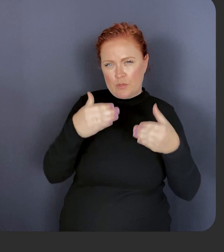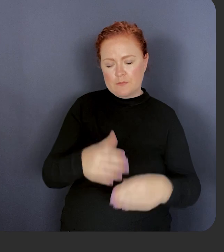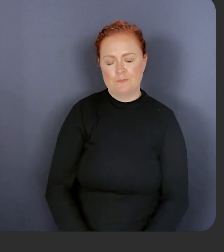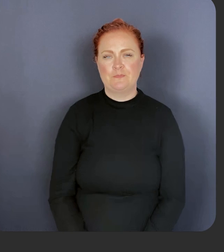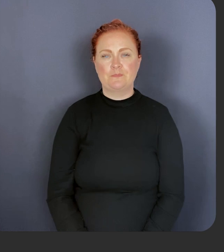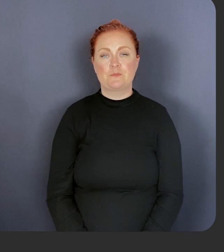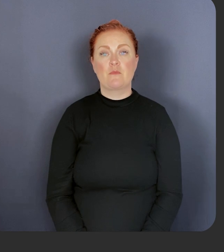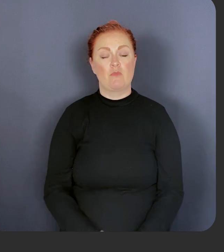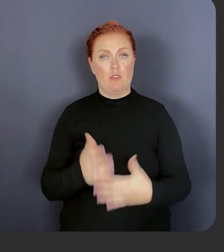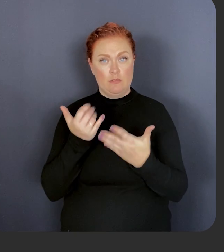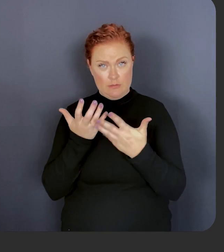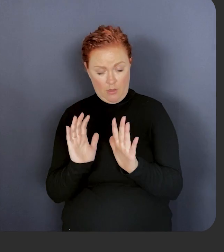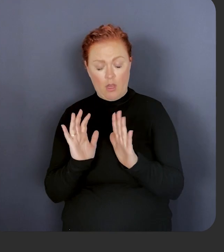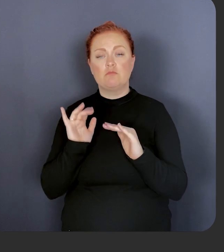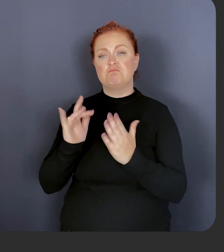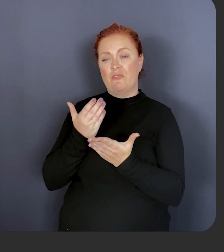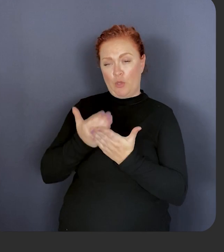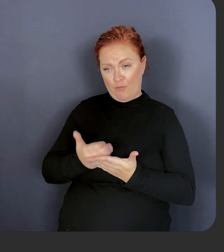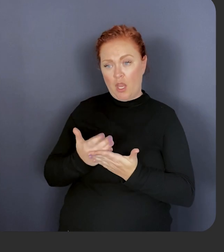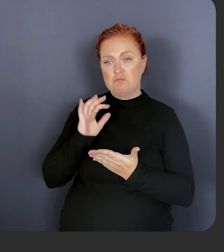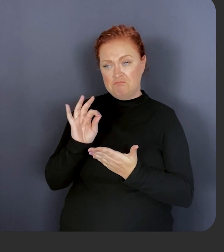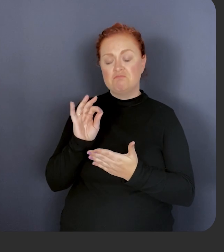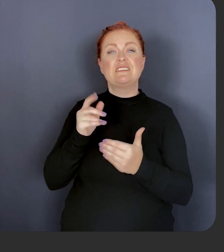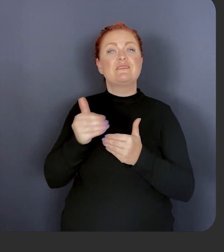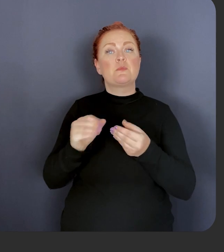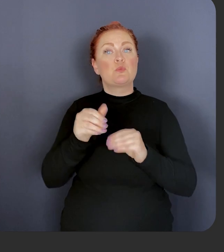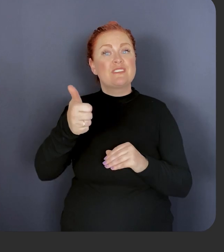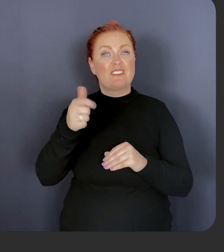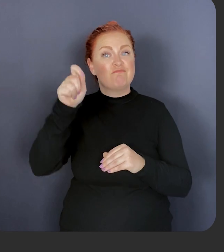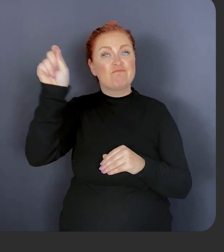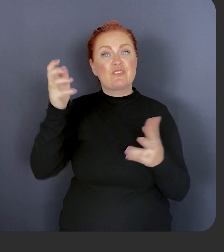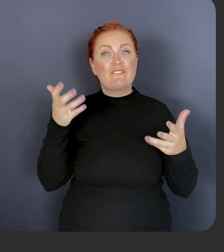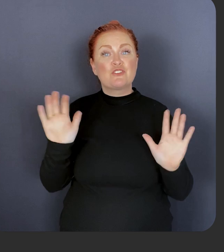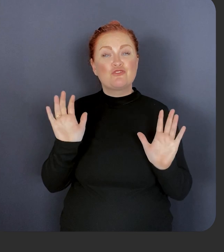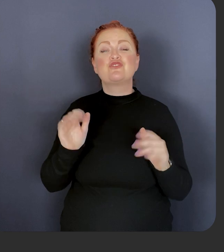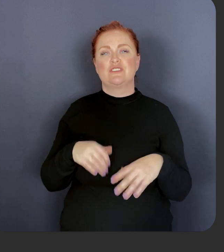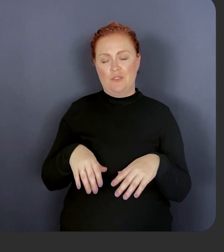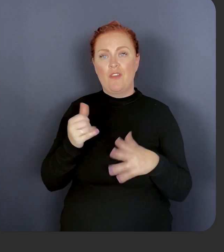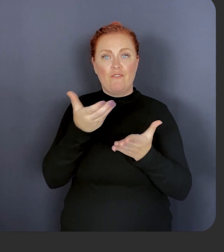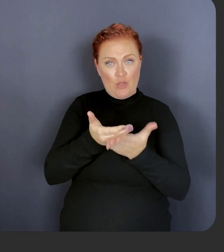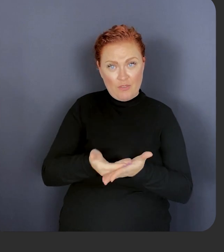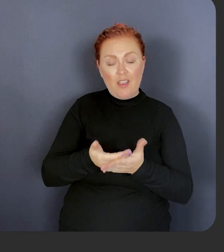So we've done that, we verified, and that's step 10 off the list. So we verified it.